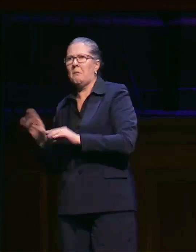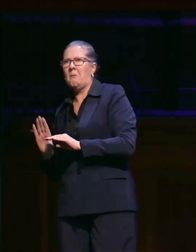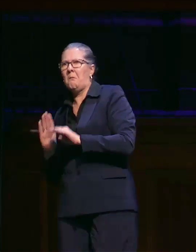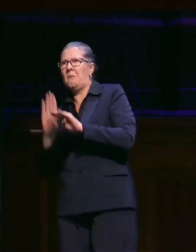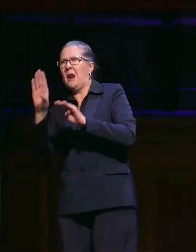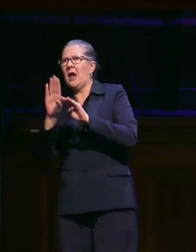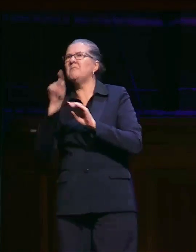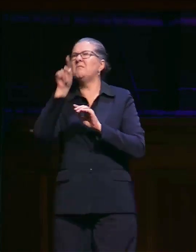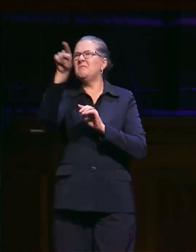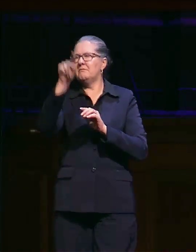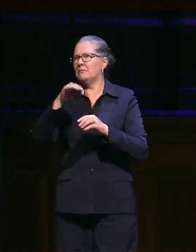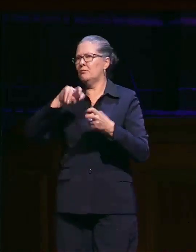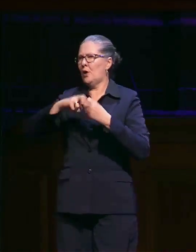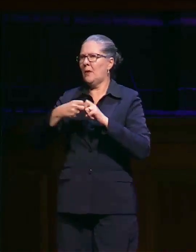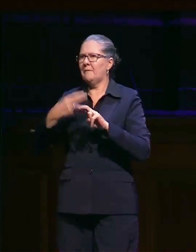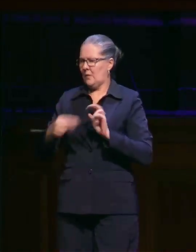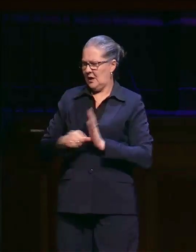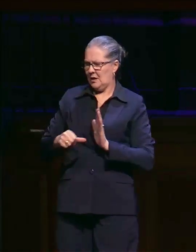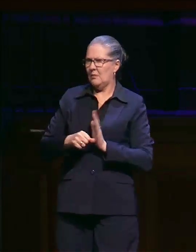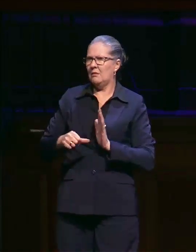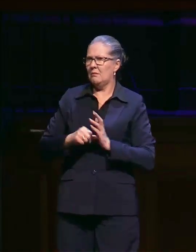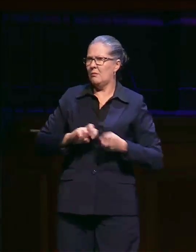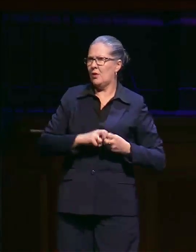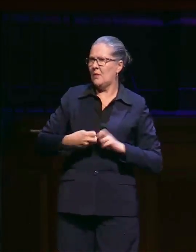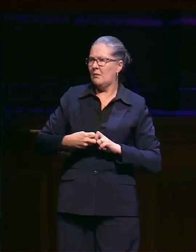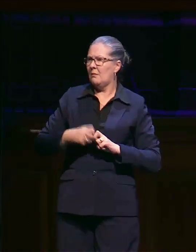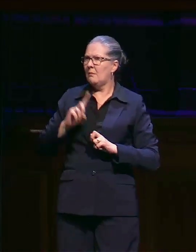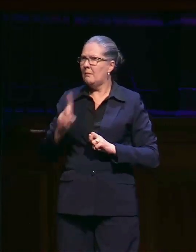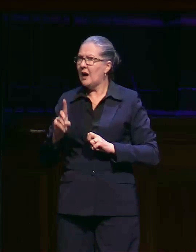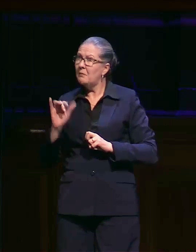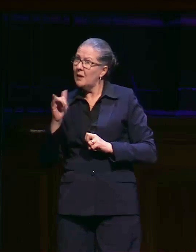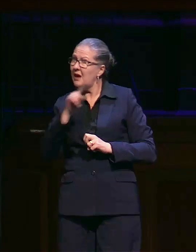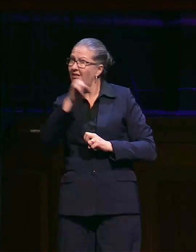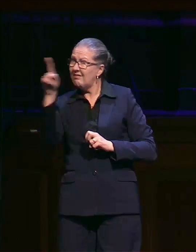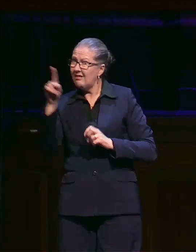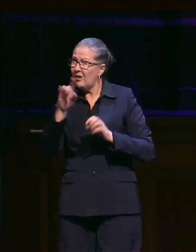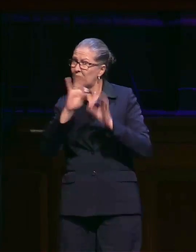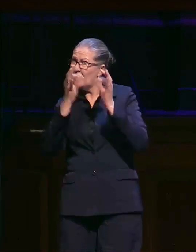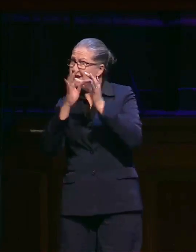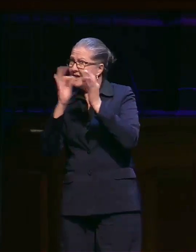economic and cultural problems when they aren't necessarily at fault so this is